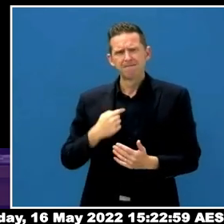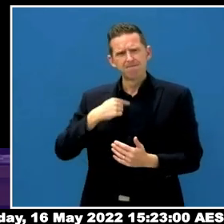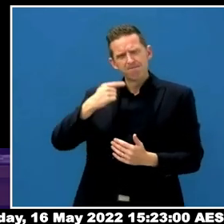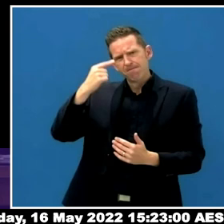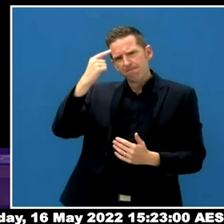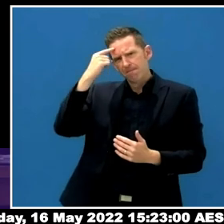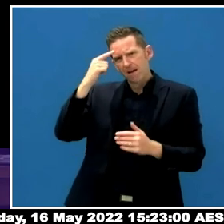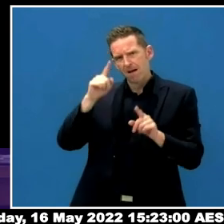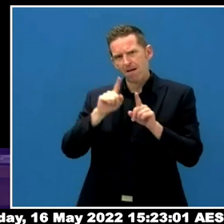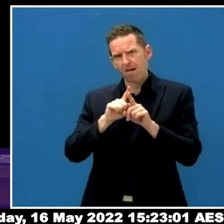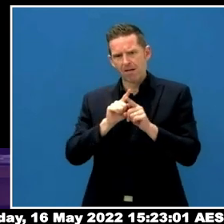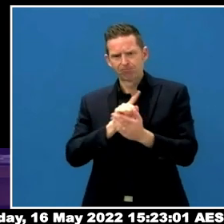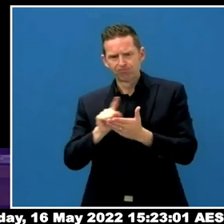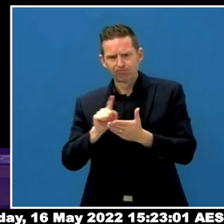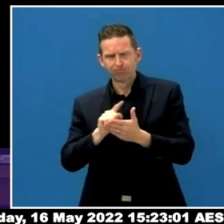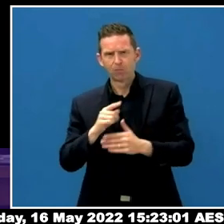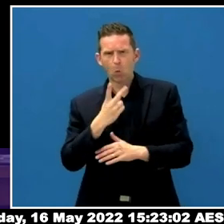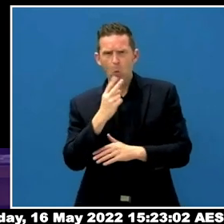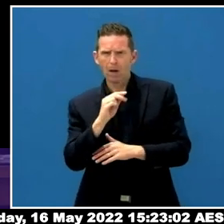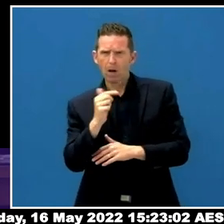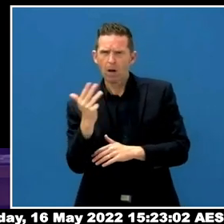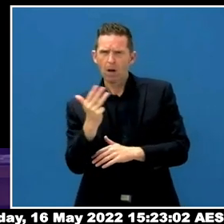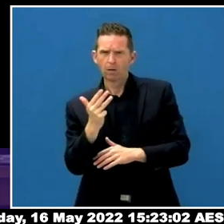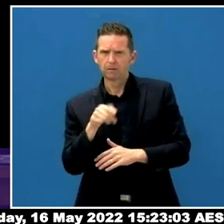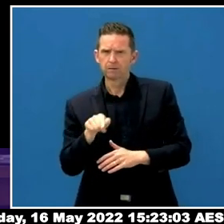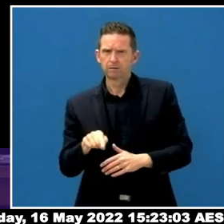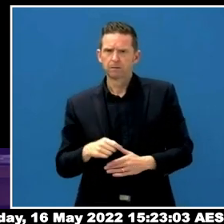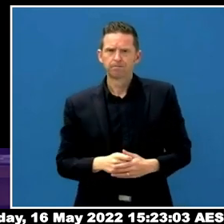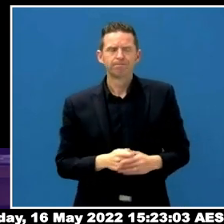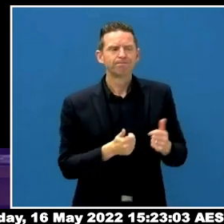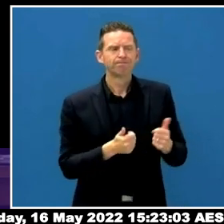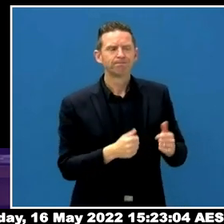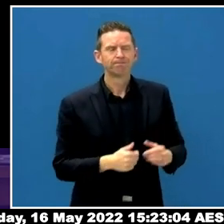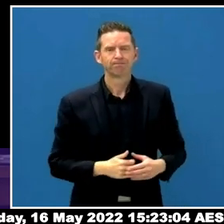Alright.